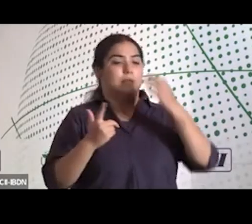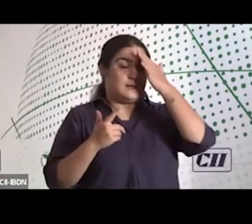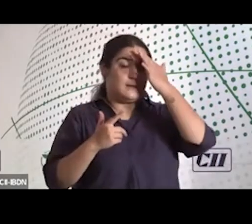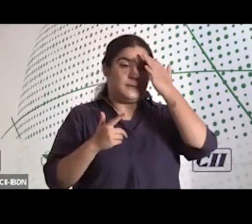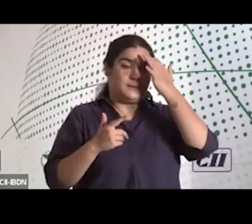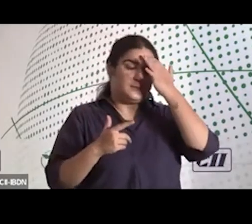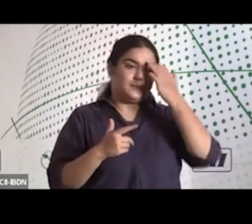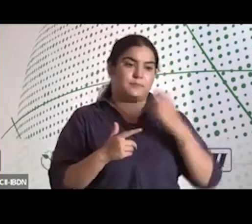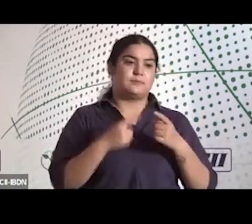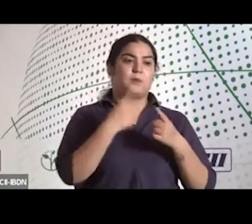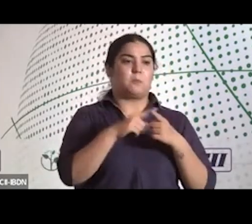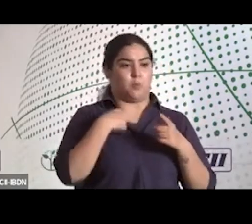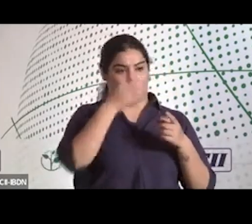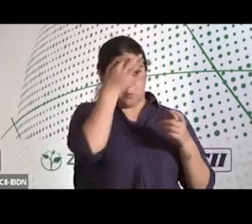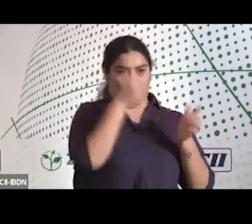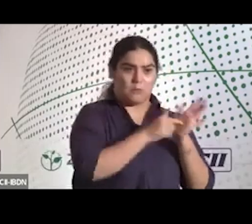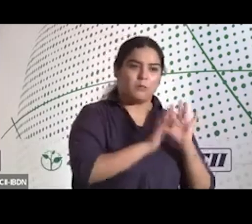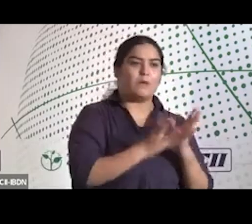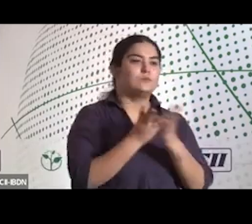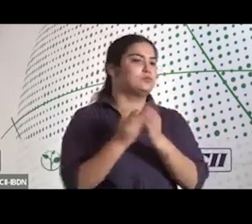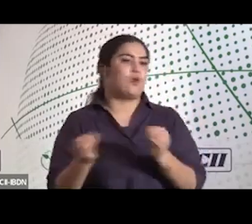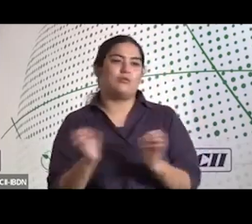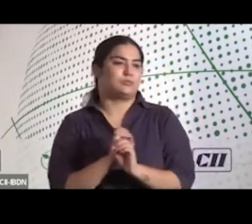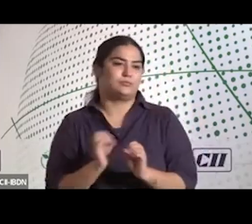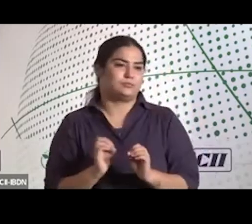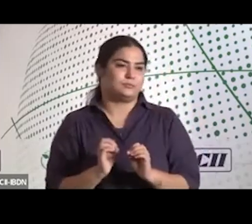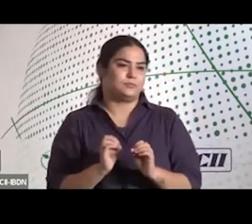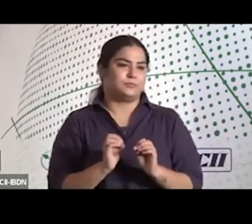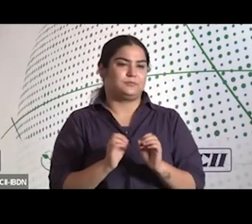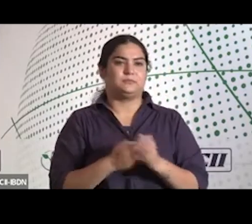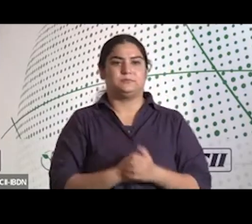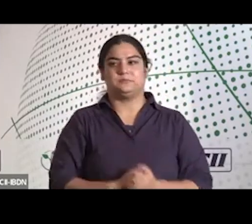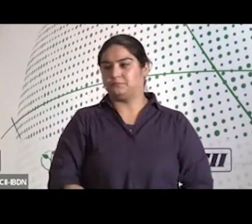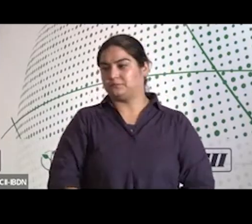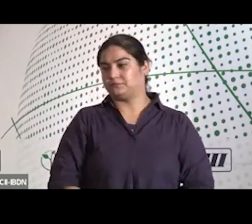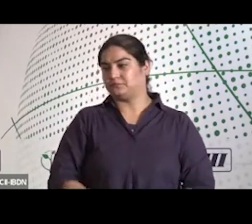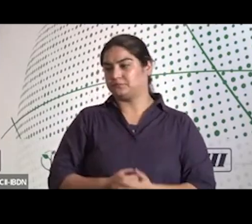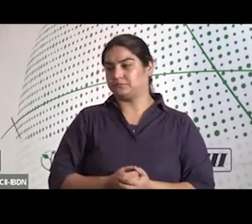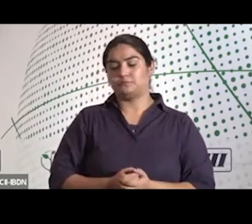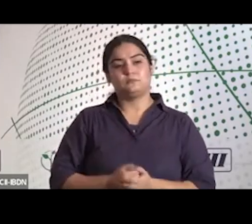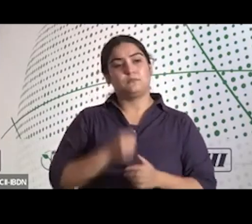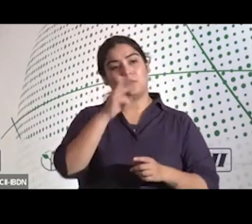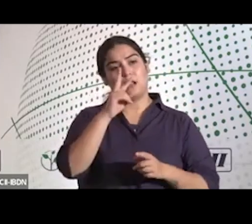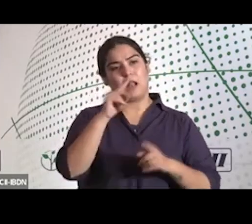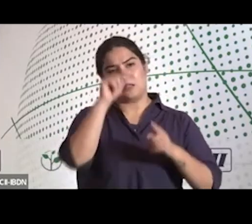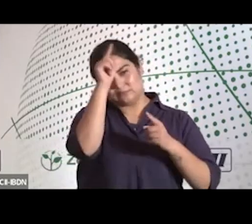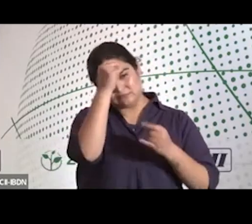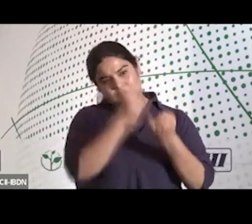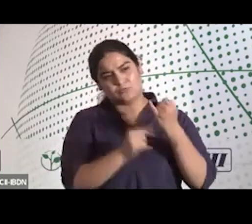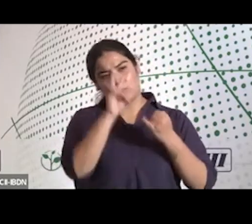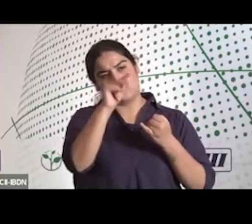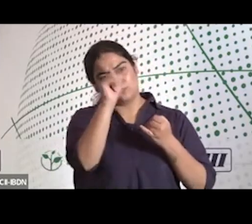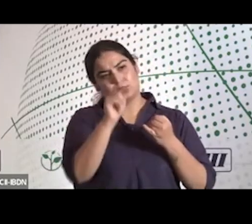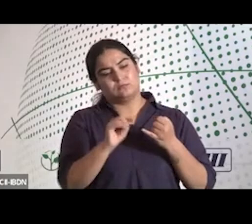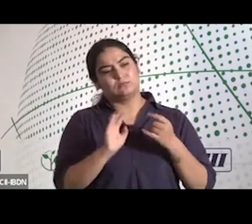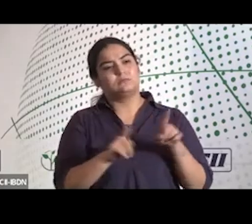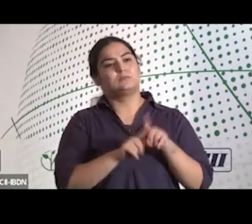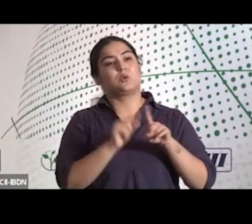but we are not really solutions to be bespoke as well. The Last two is on the policy front and this is also come up.